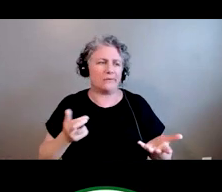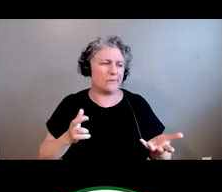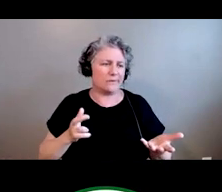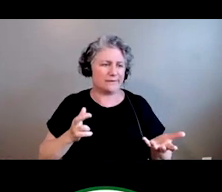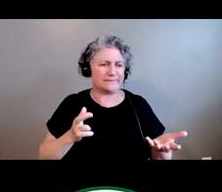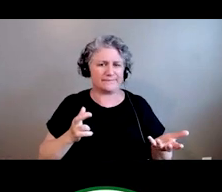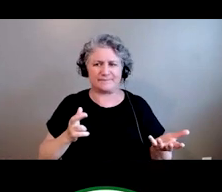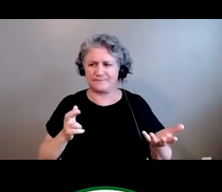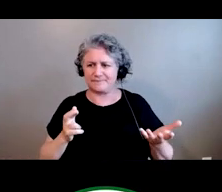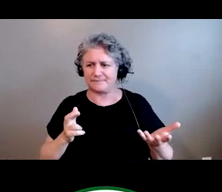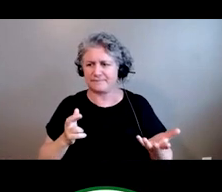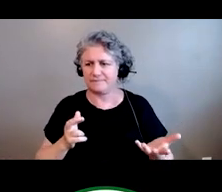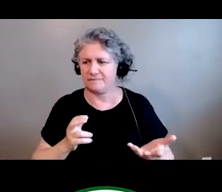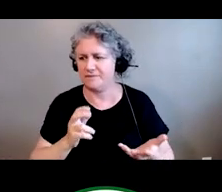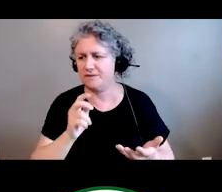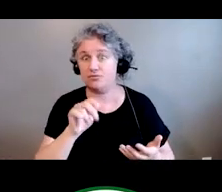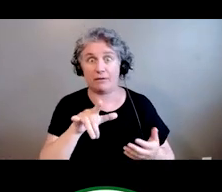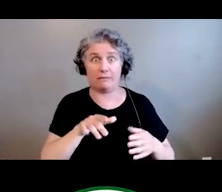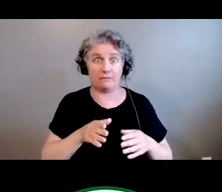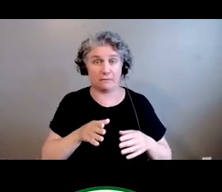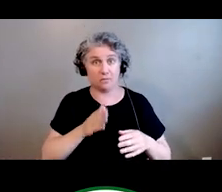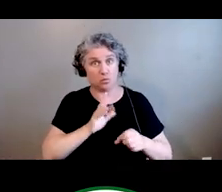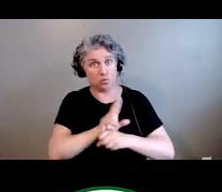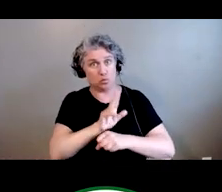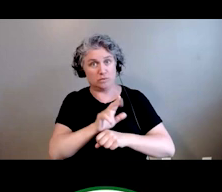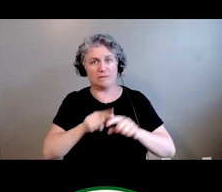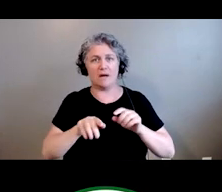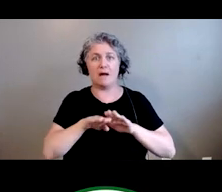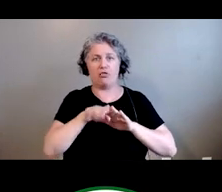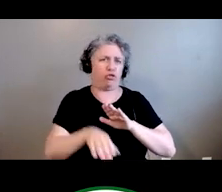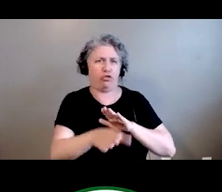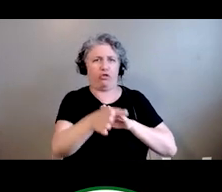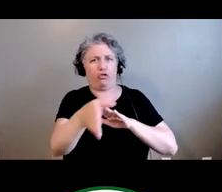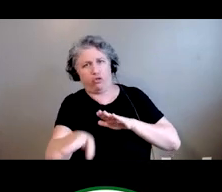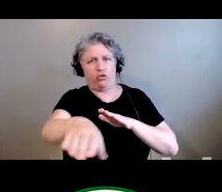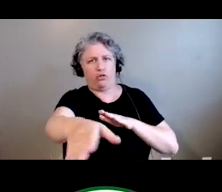And, or sloughing of slopes. So the trail that was, you know, a meter and a half wide